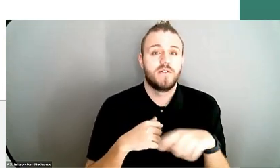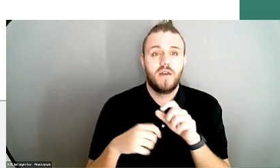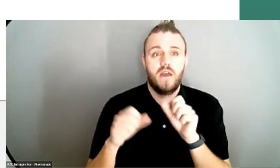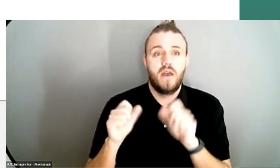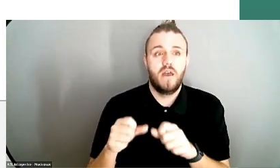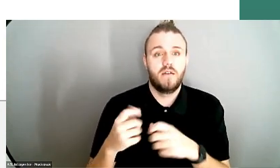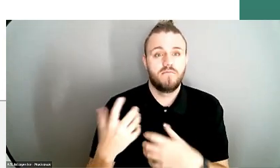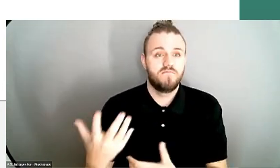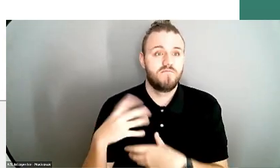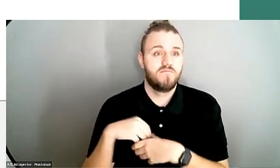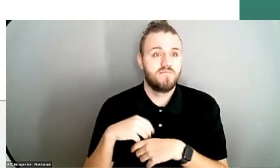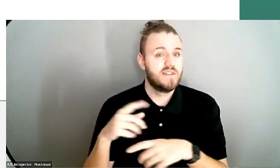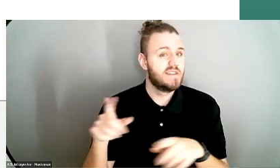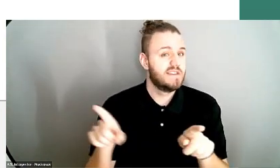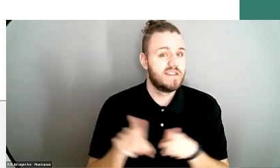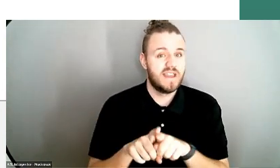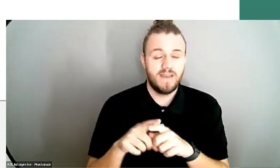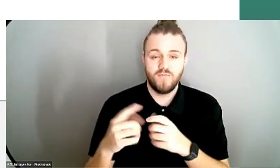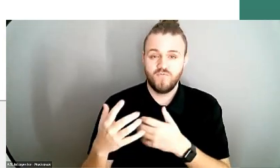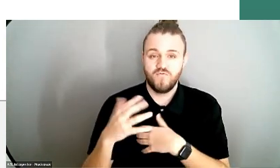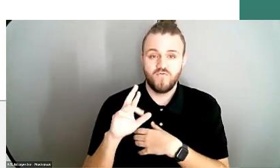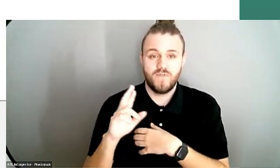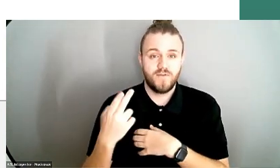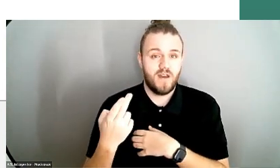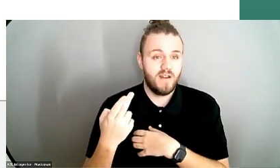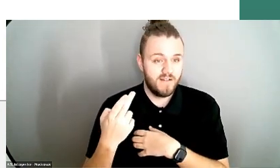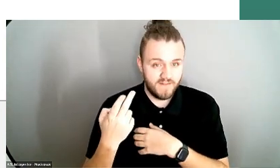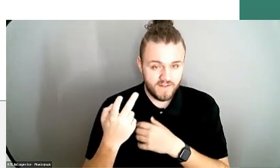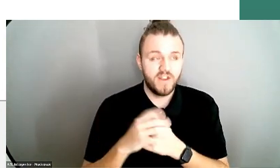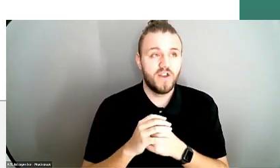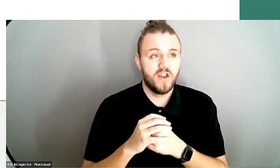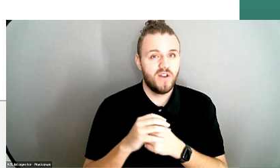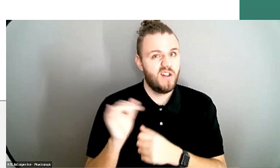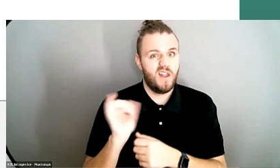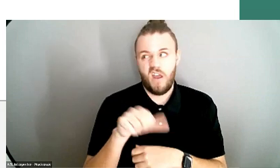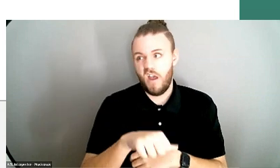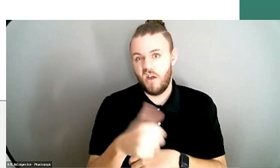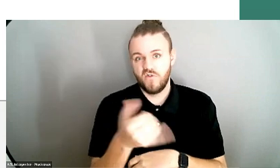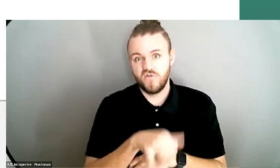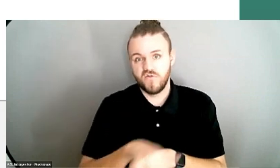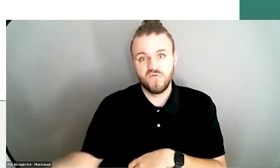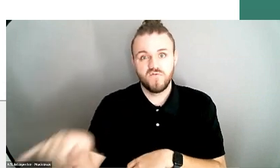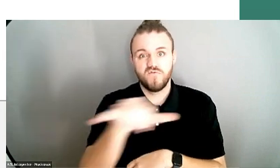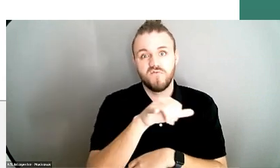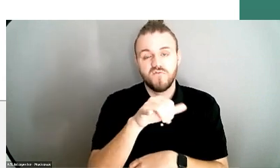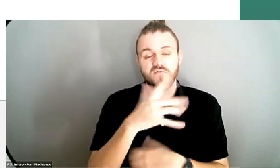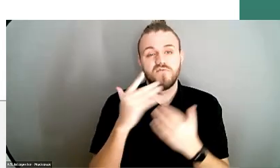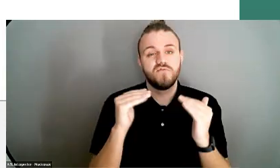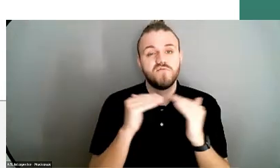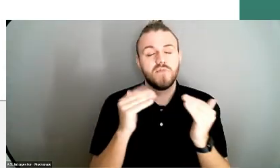the same reproductive health care as everybody else. And with support, women and men with